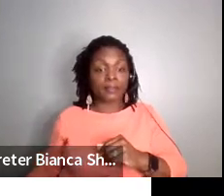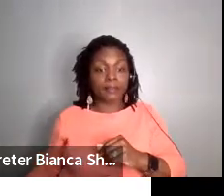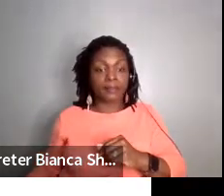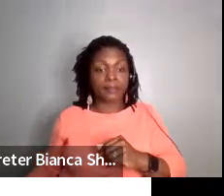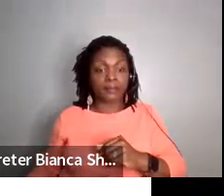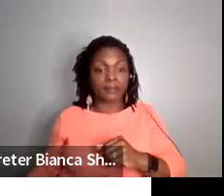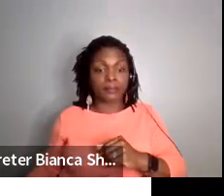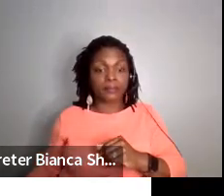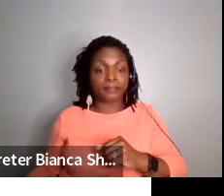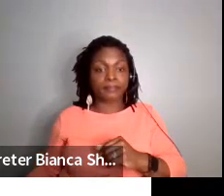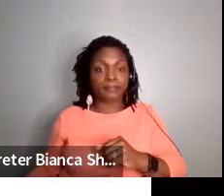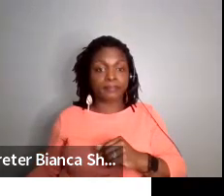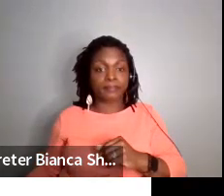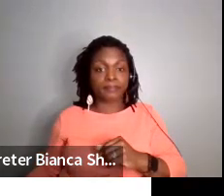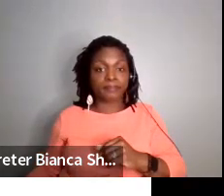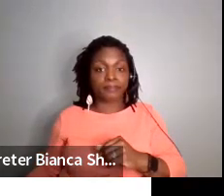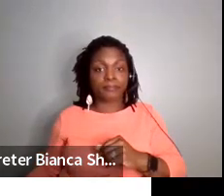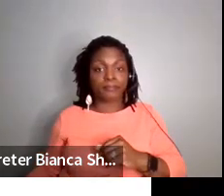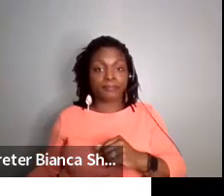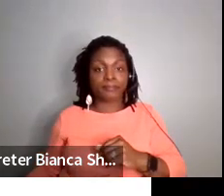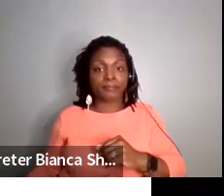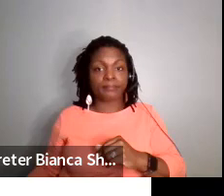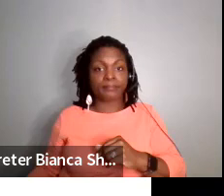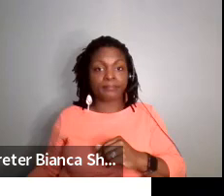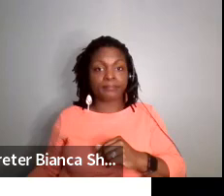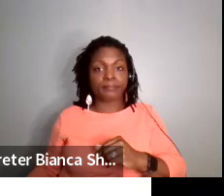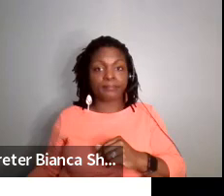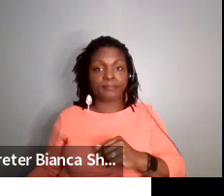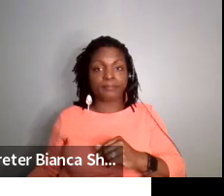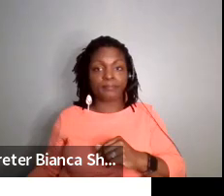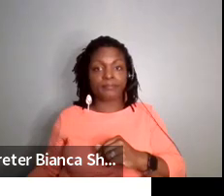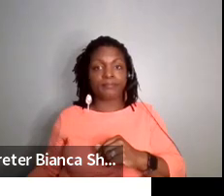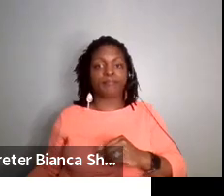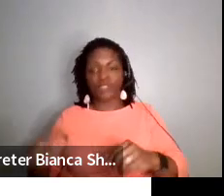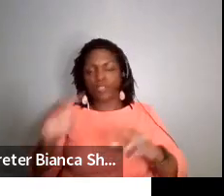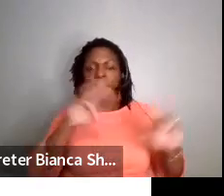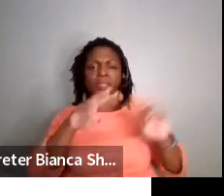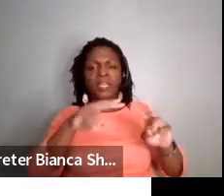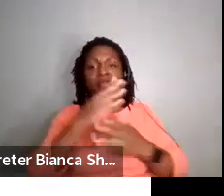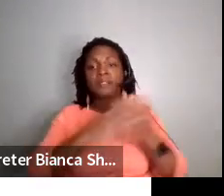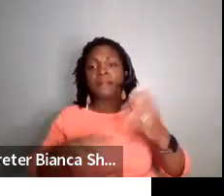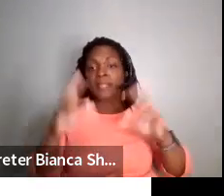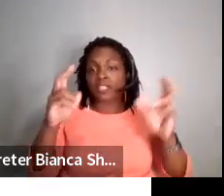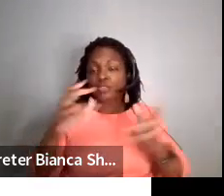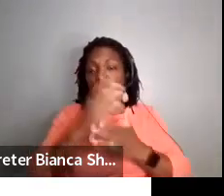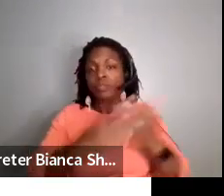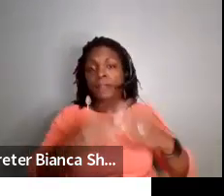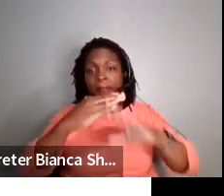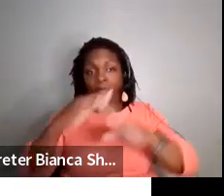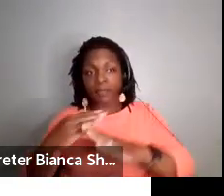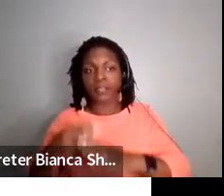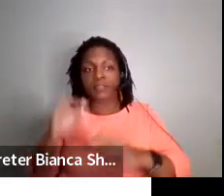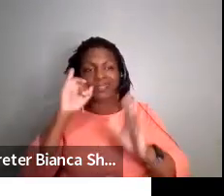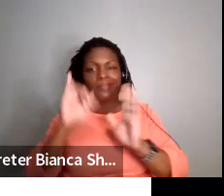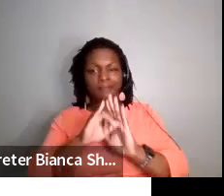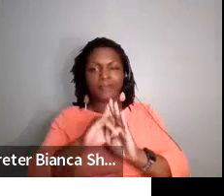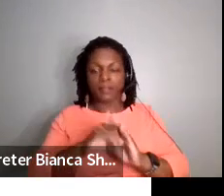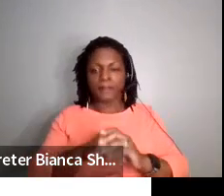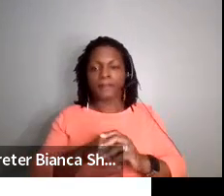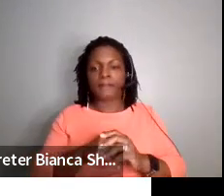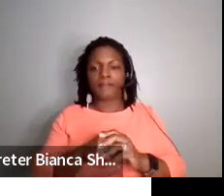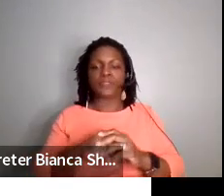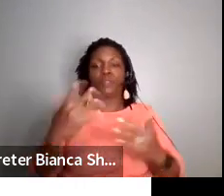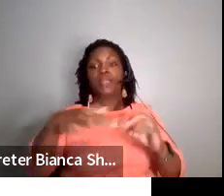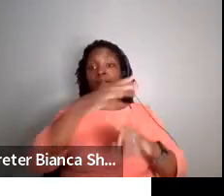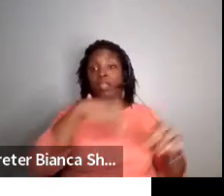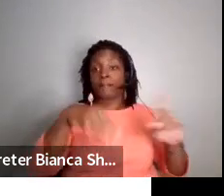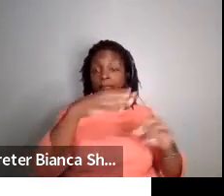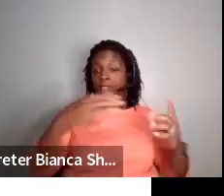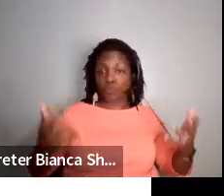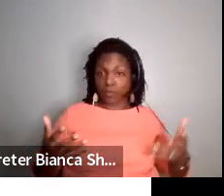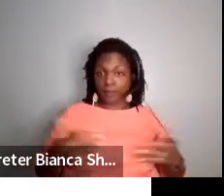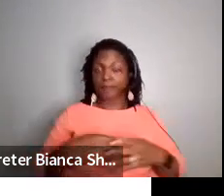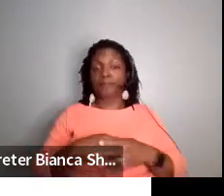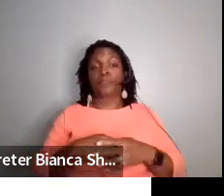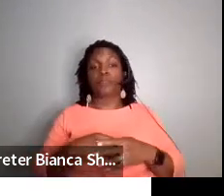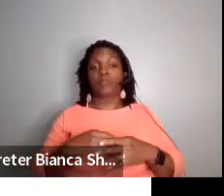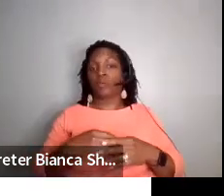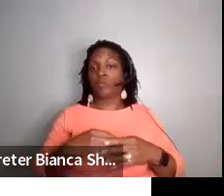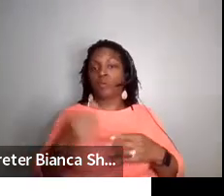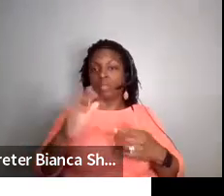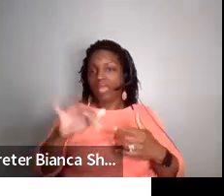Okay, so are looking at some of these issues, the barriers. If we have to identify the barriers, we have to identify the environments within which those barriers are operating.